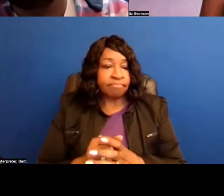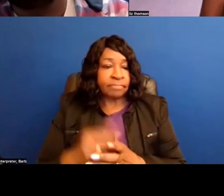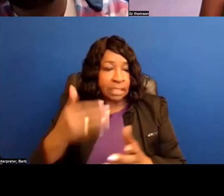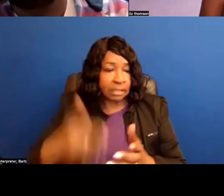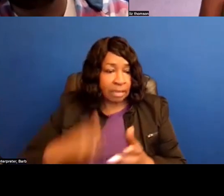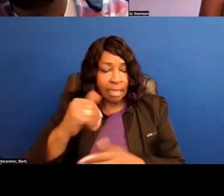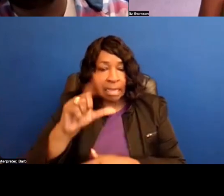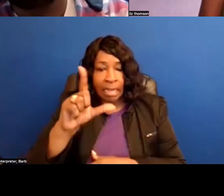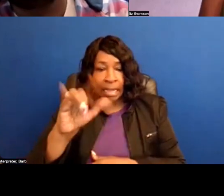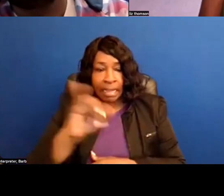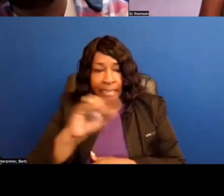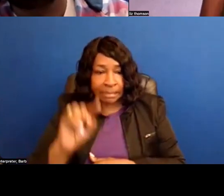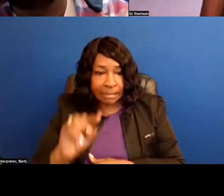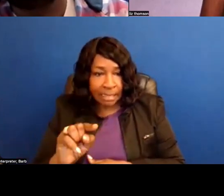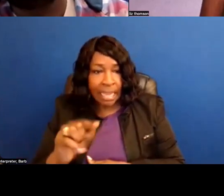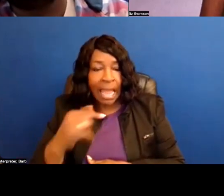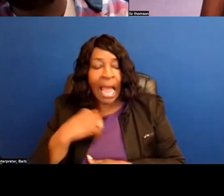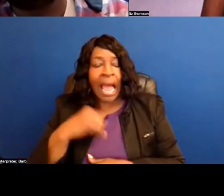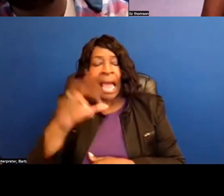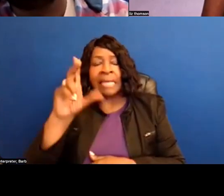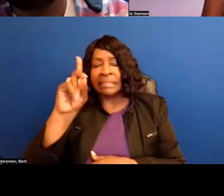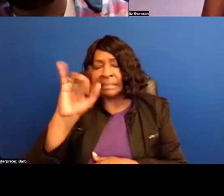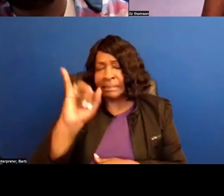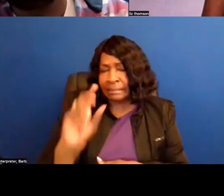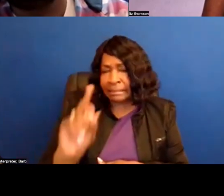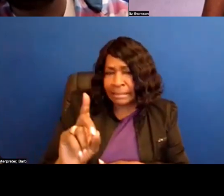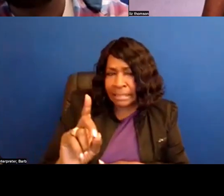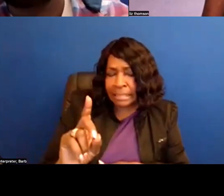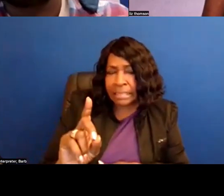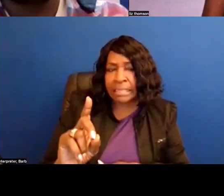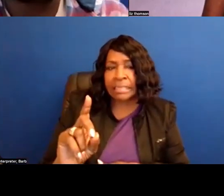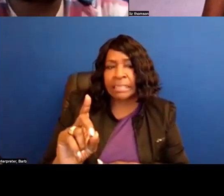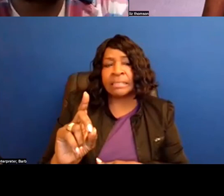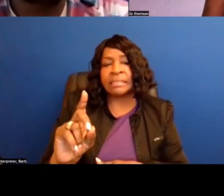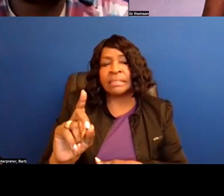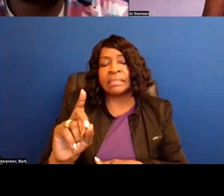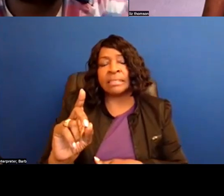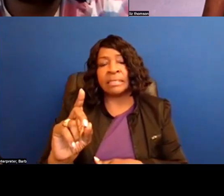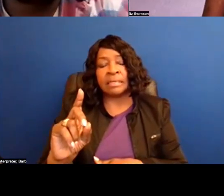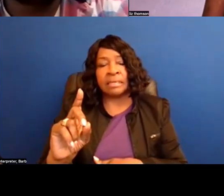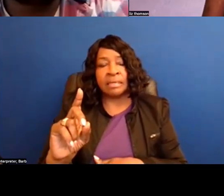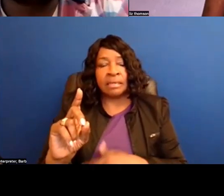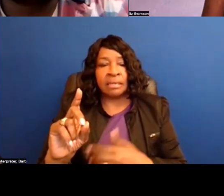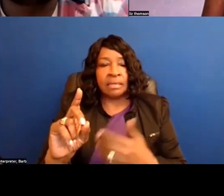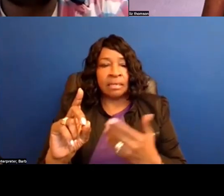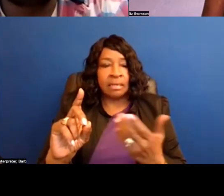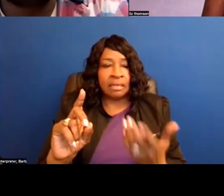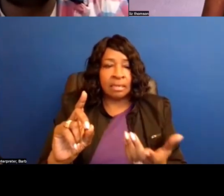So I did a pre-survey.